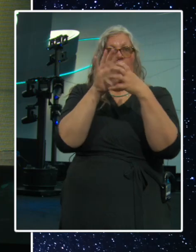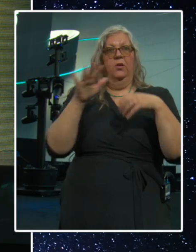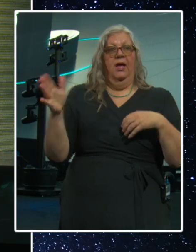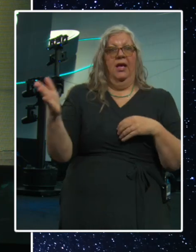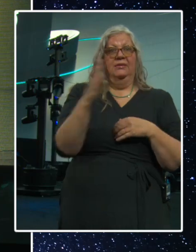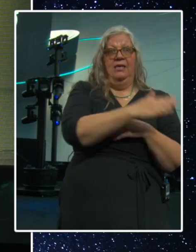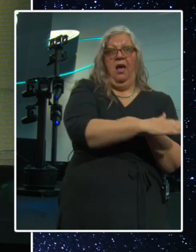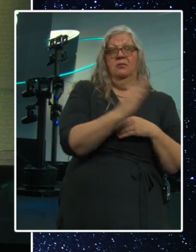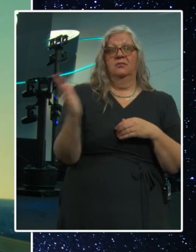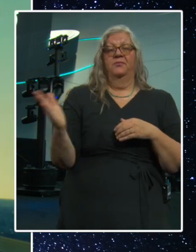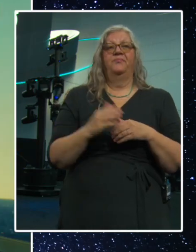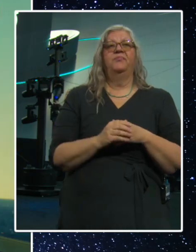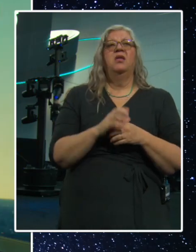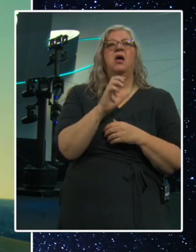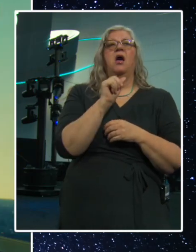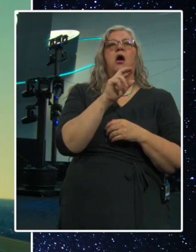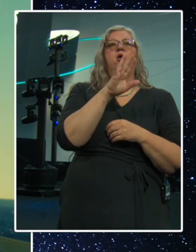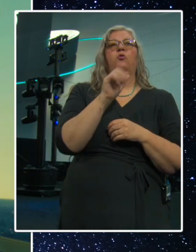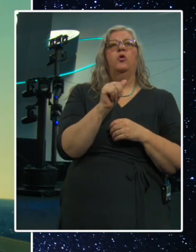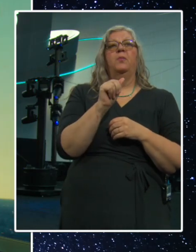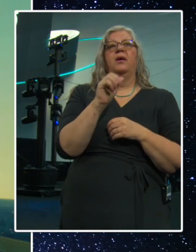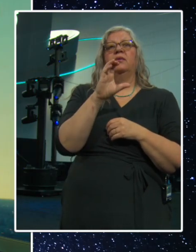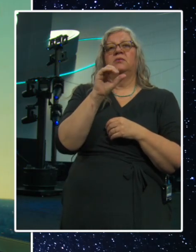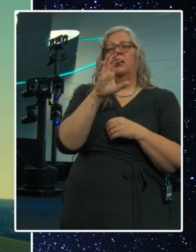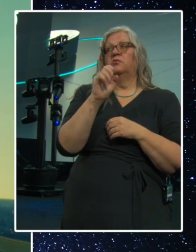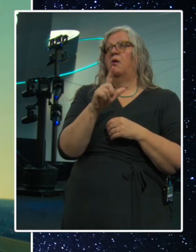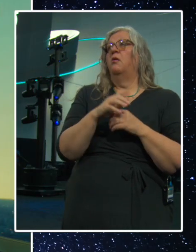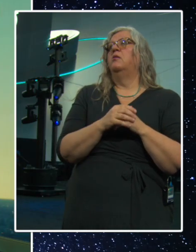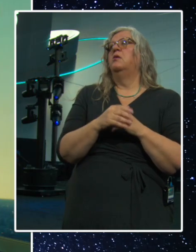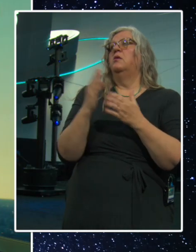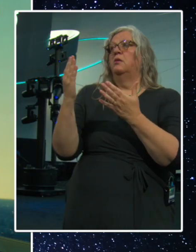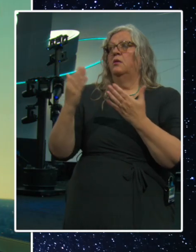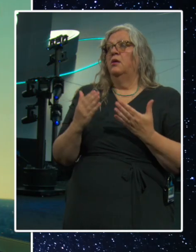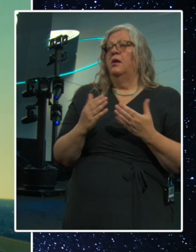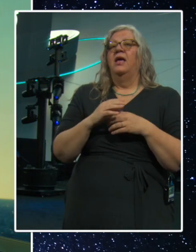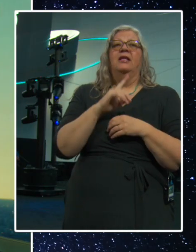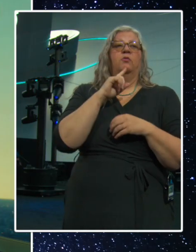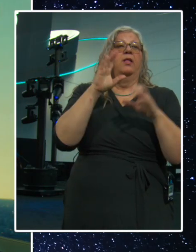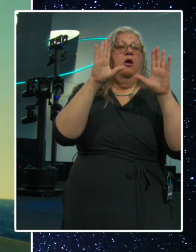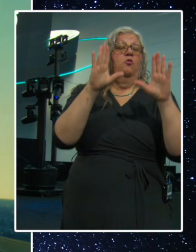Bringing Aruba Central's Agentic AI mesh into GreenLake Intelligence is a great example